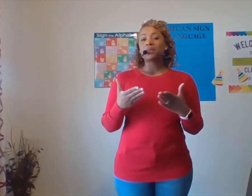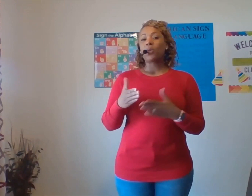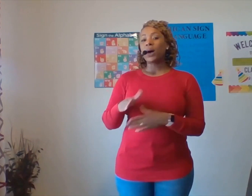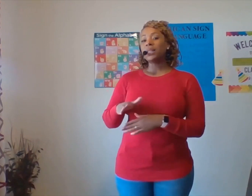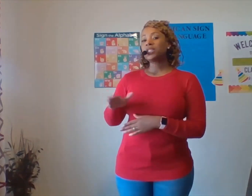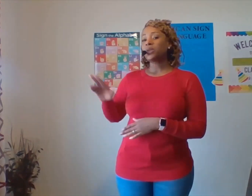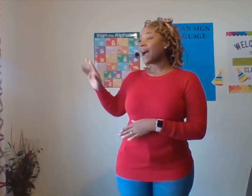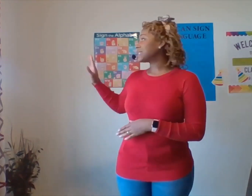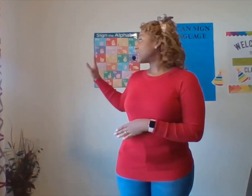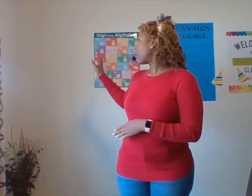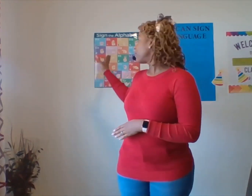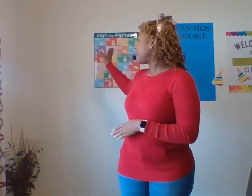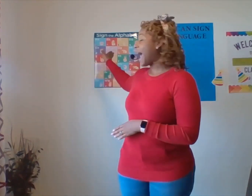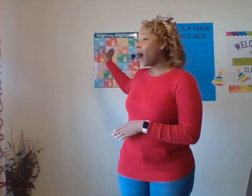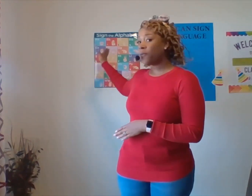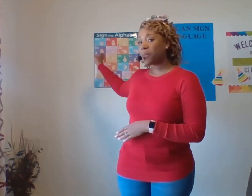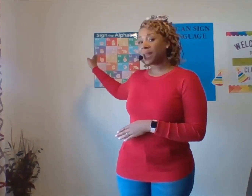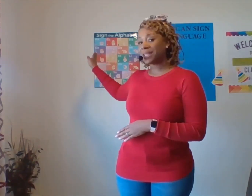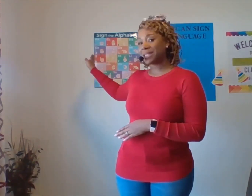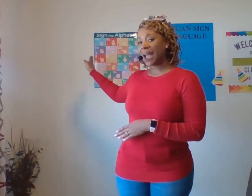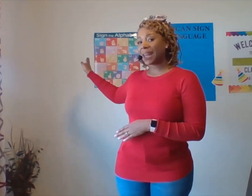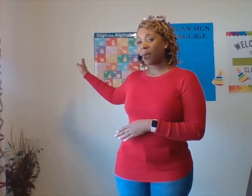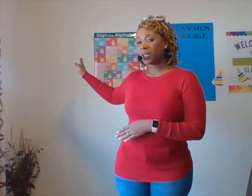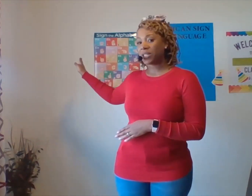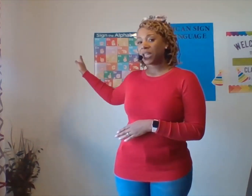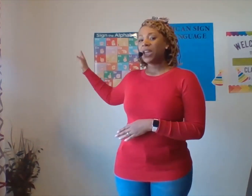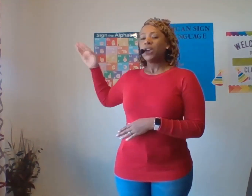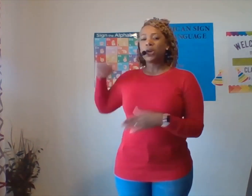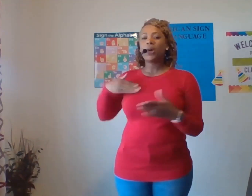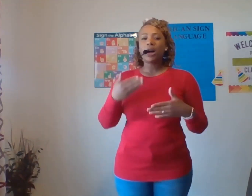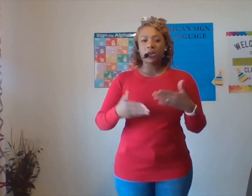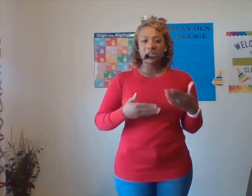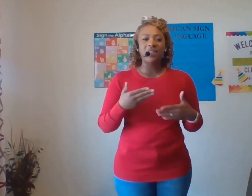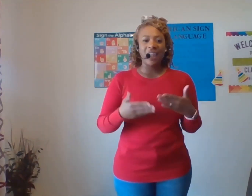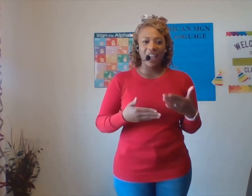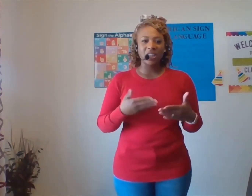once you guys learn the alphabet in sign language you'll understand the hand